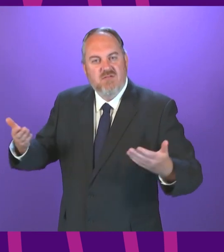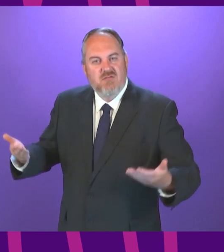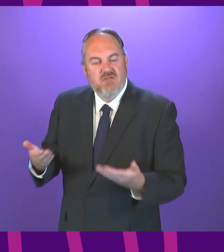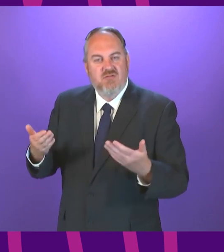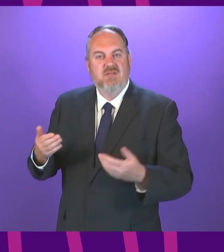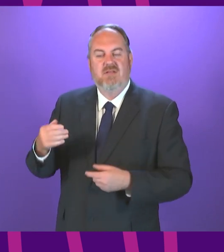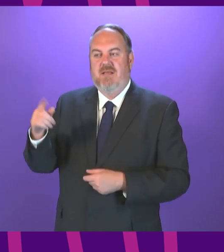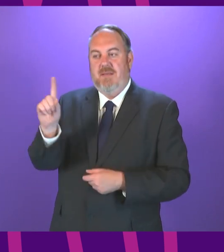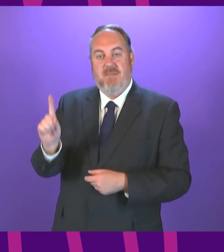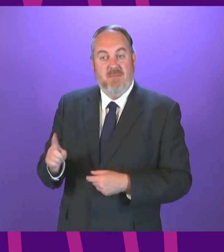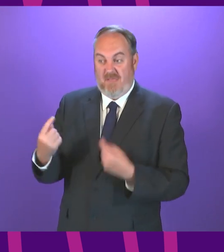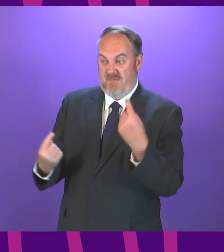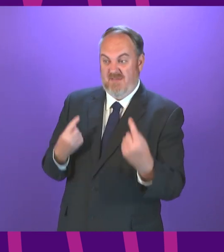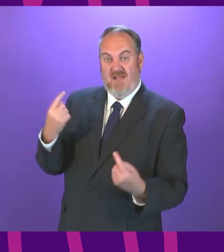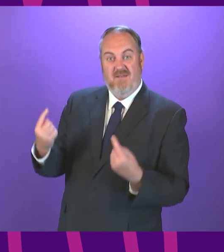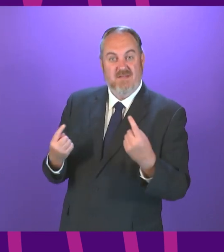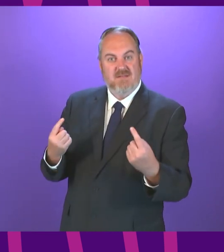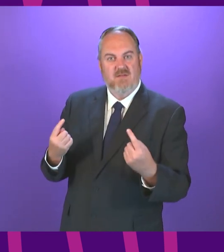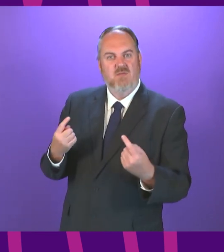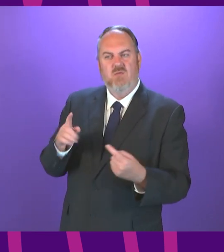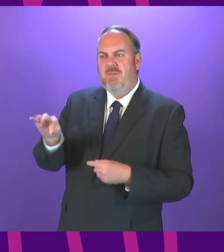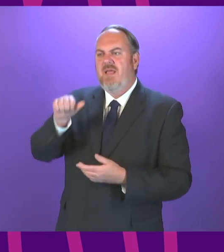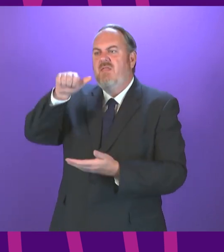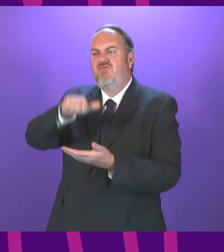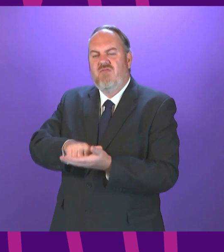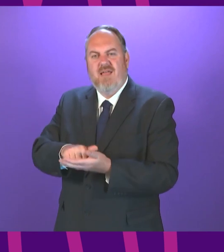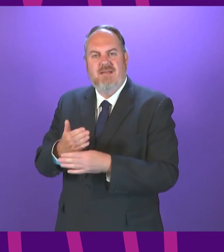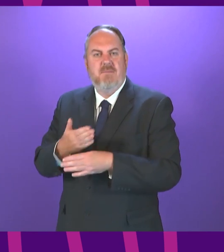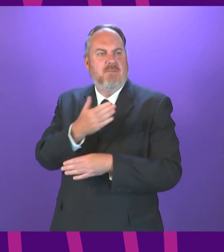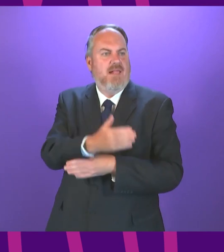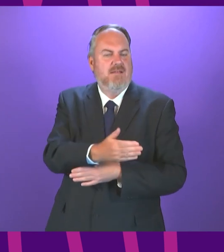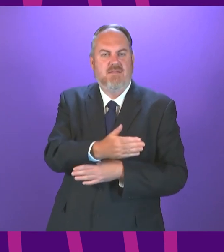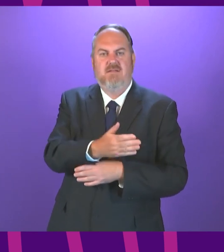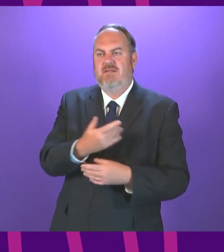their own benefit, to go to the best place when they need healthcare, and not always by default